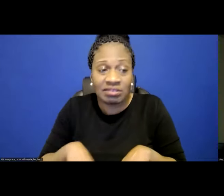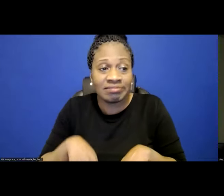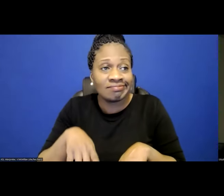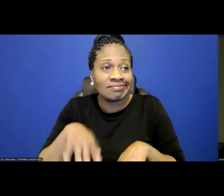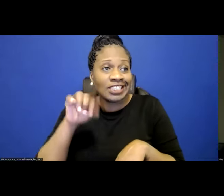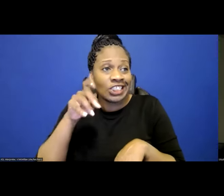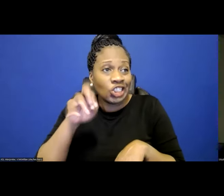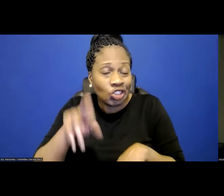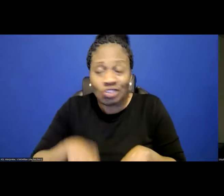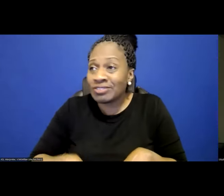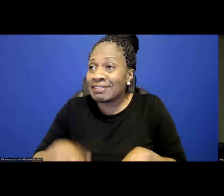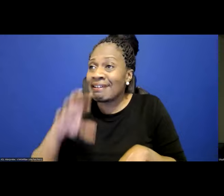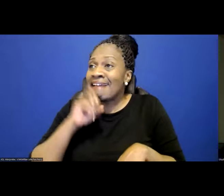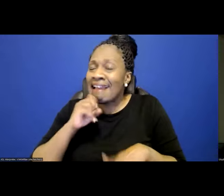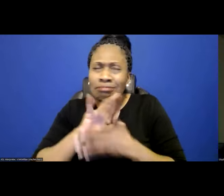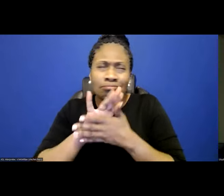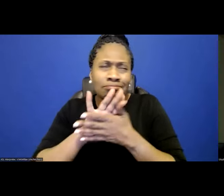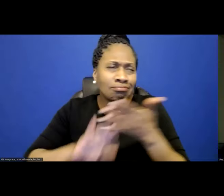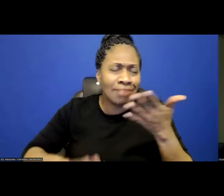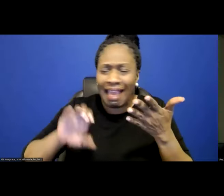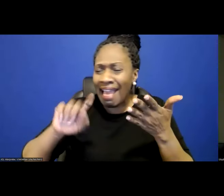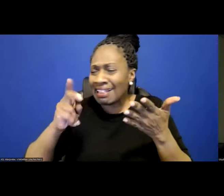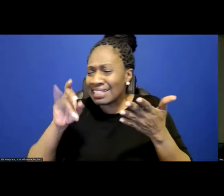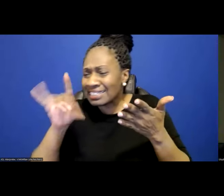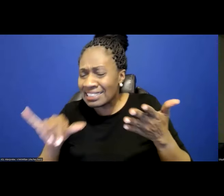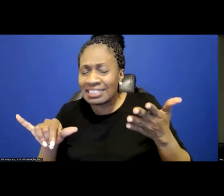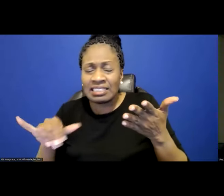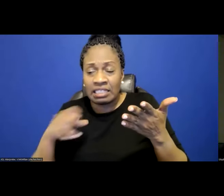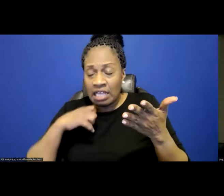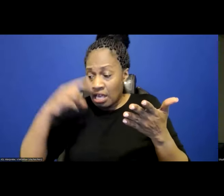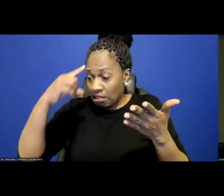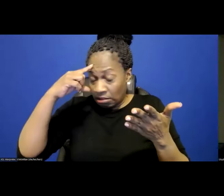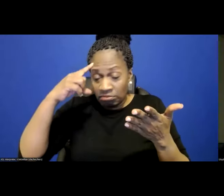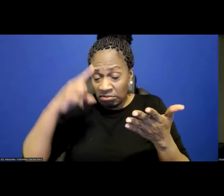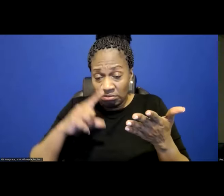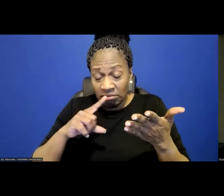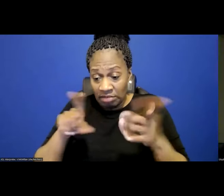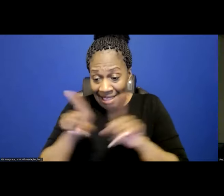or age, ethnicity. I think actually as an artist we,